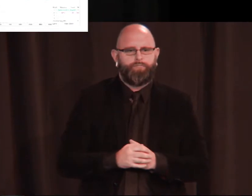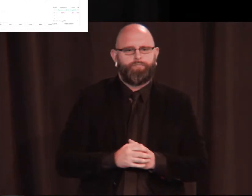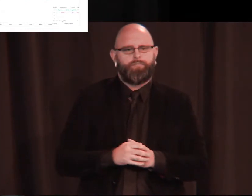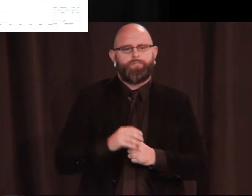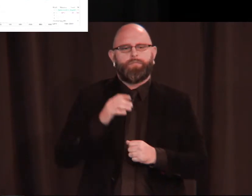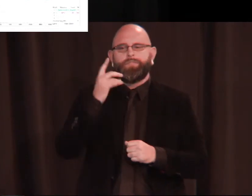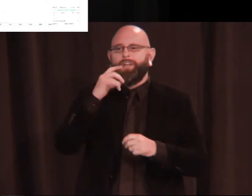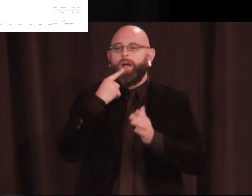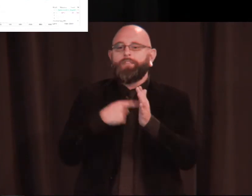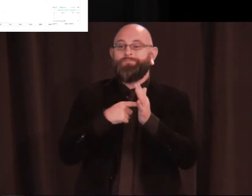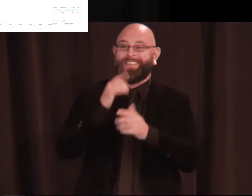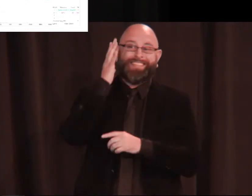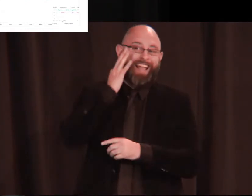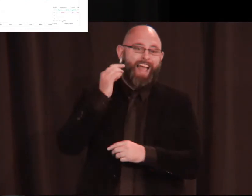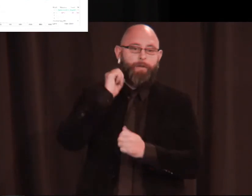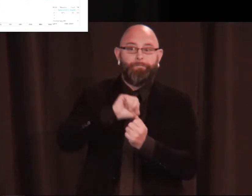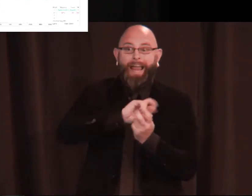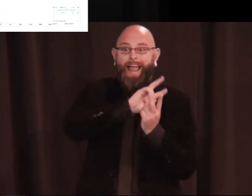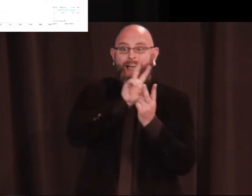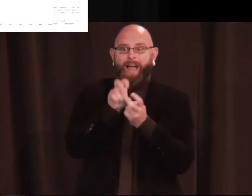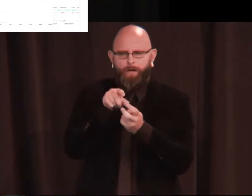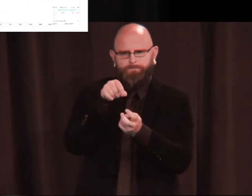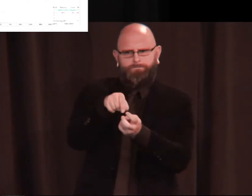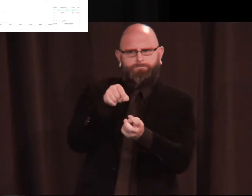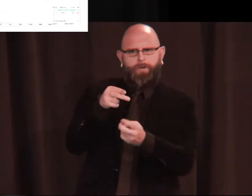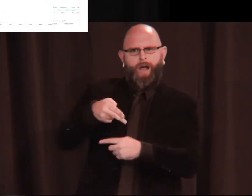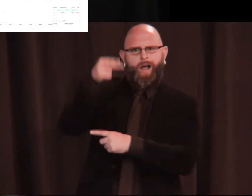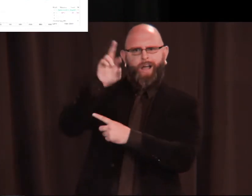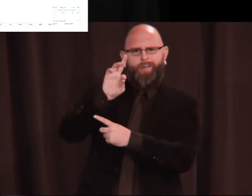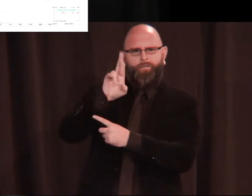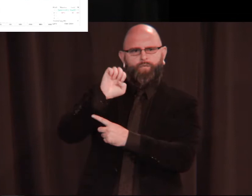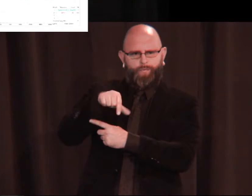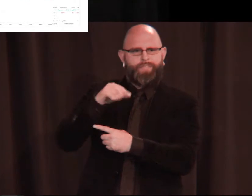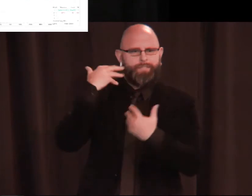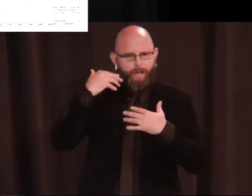so if they don't have access to that information, it's harder to learn those plurals.